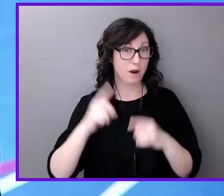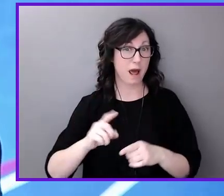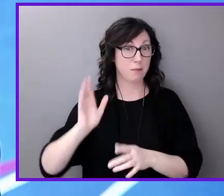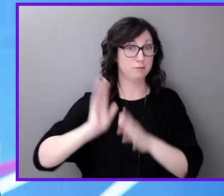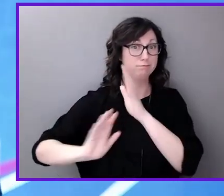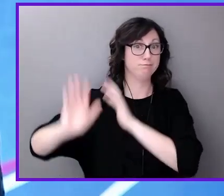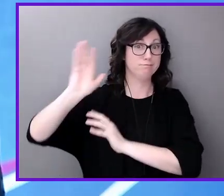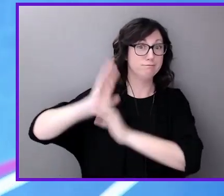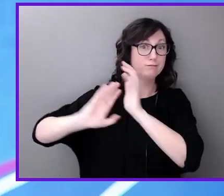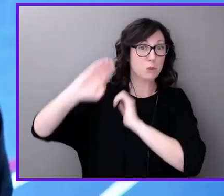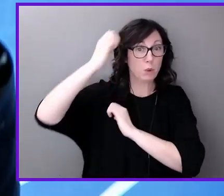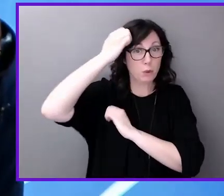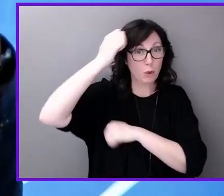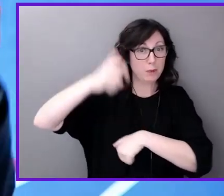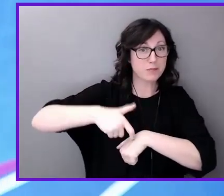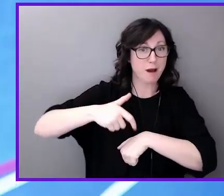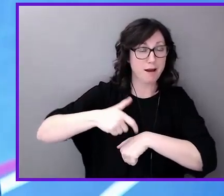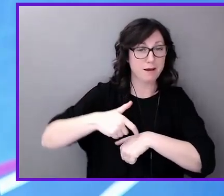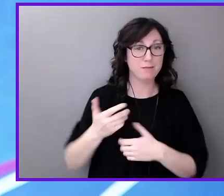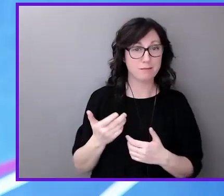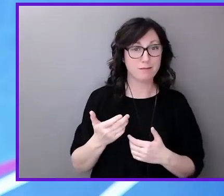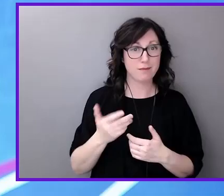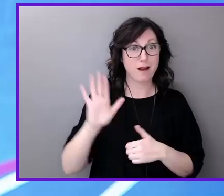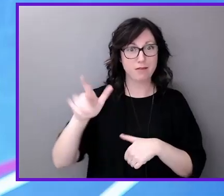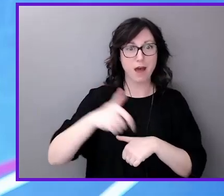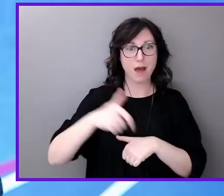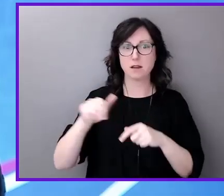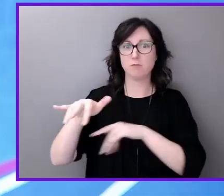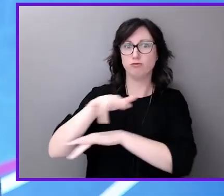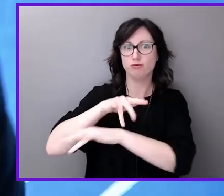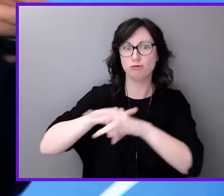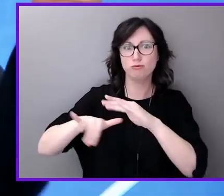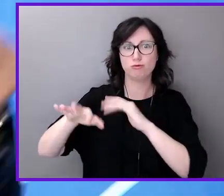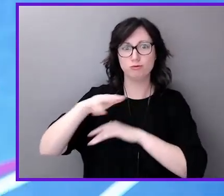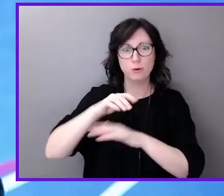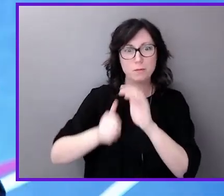in Europe when it was the Metropolis of this world, when we were taking things